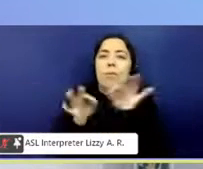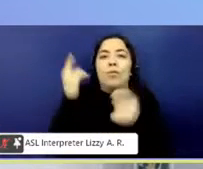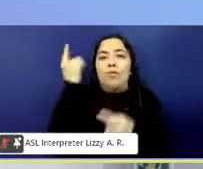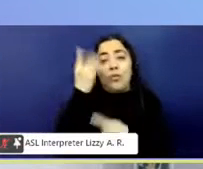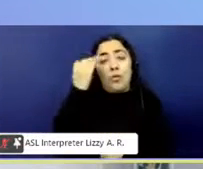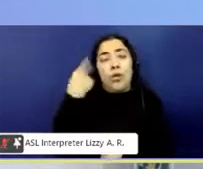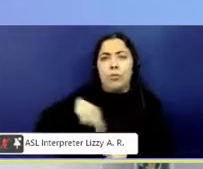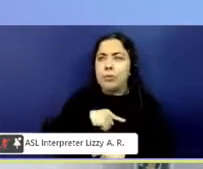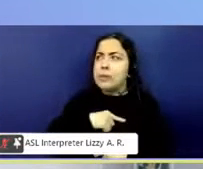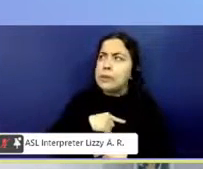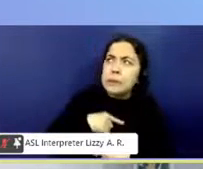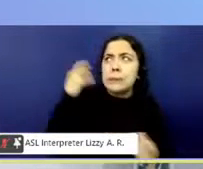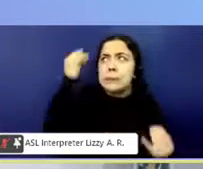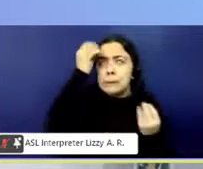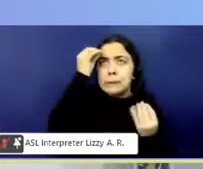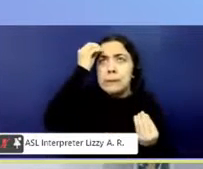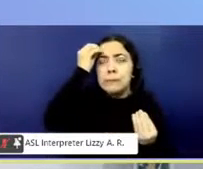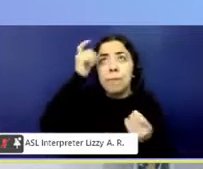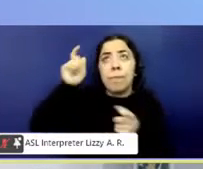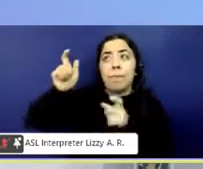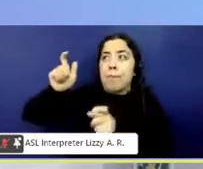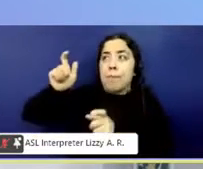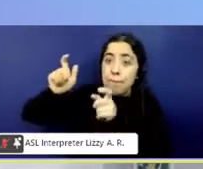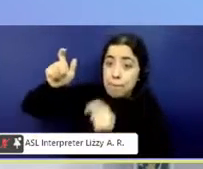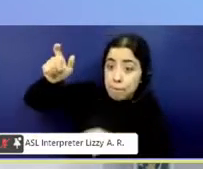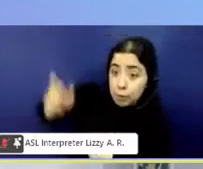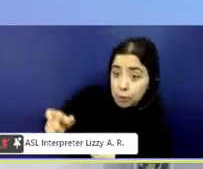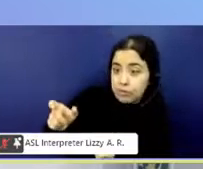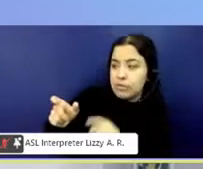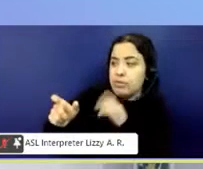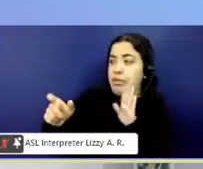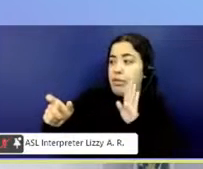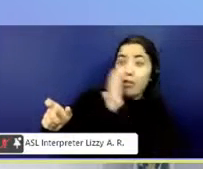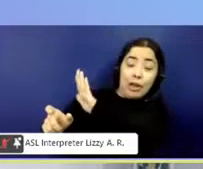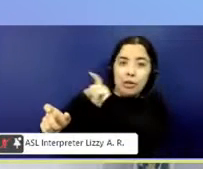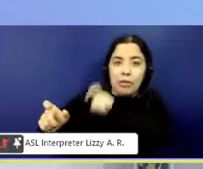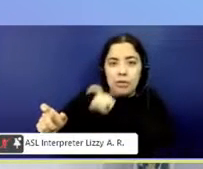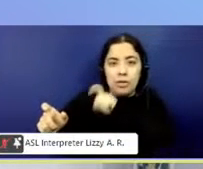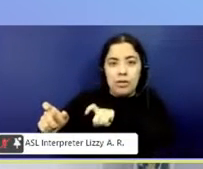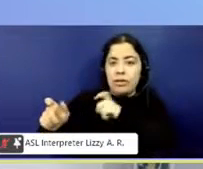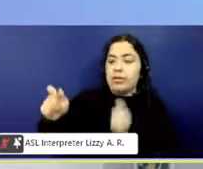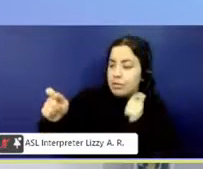that adapt to people and create along the emotion emotional and functional Spectrum